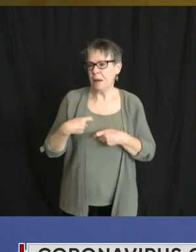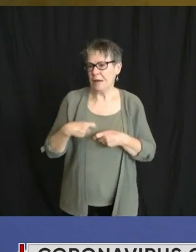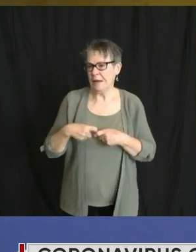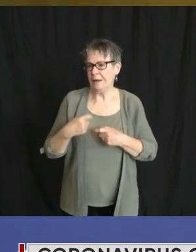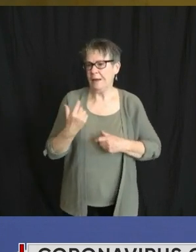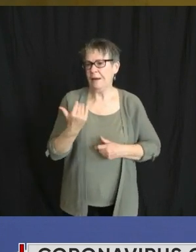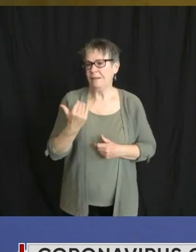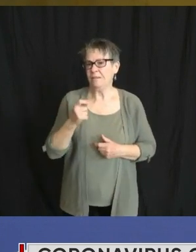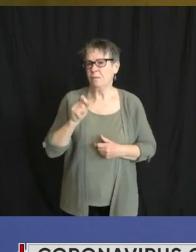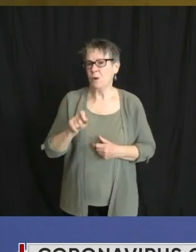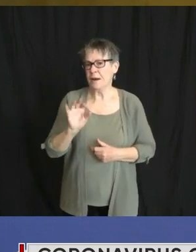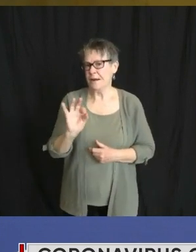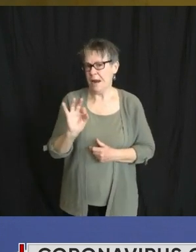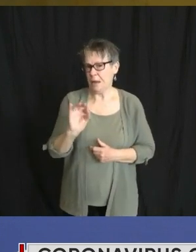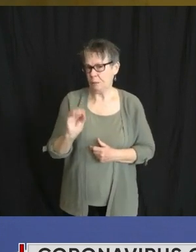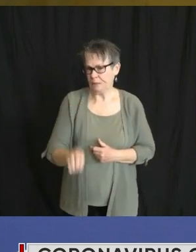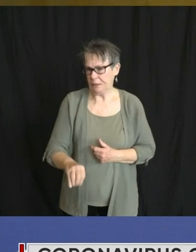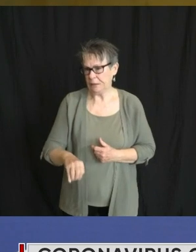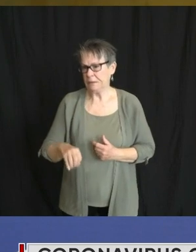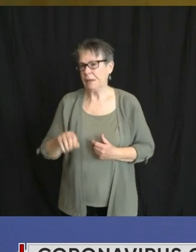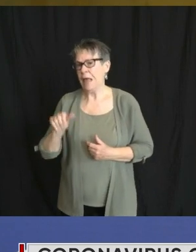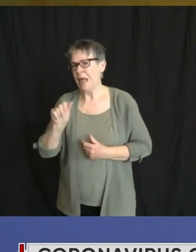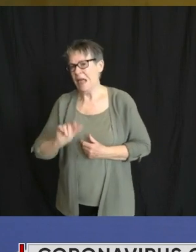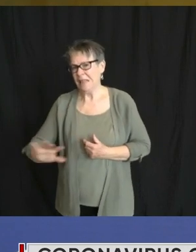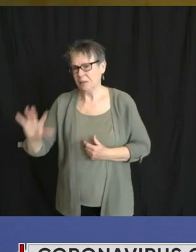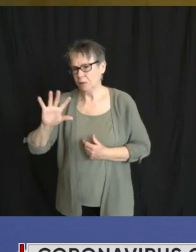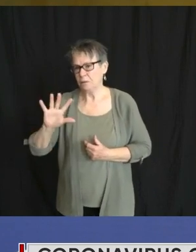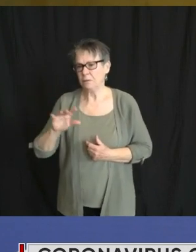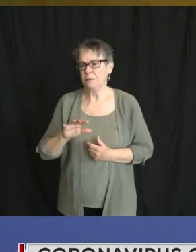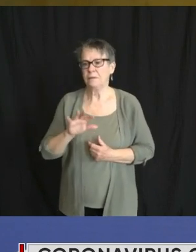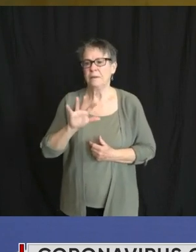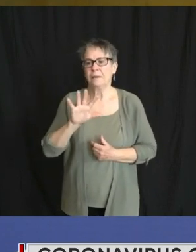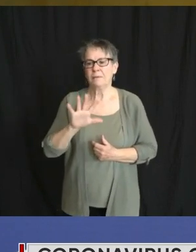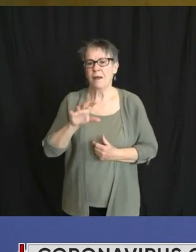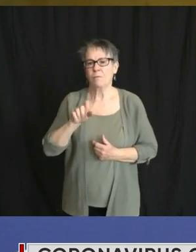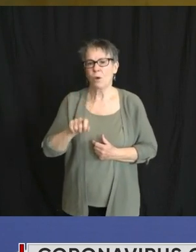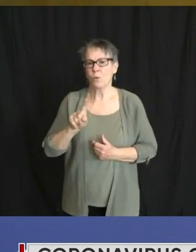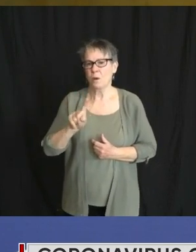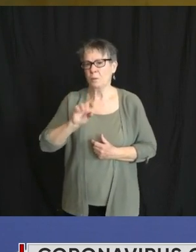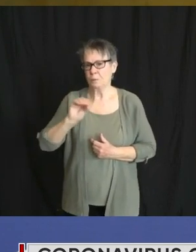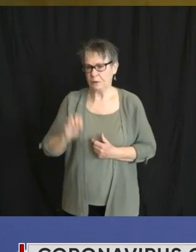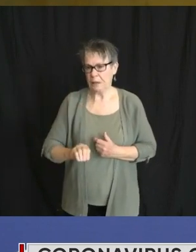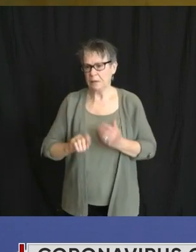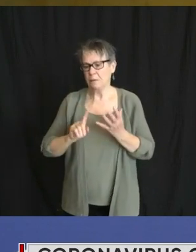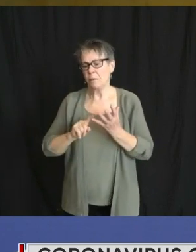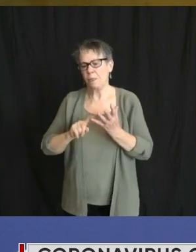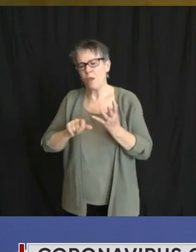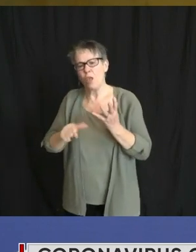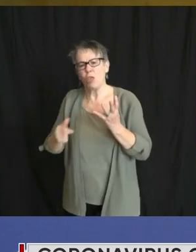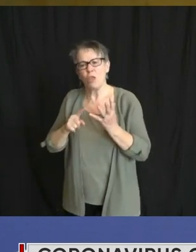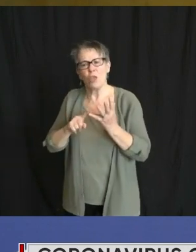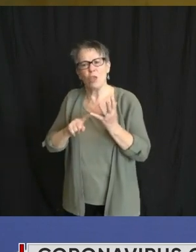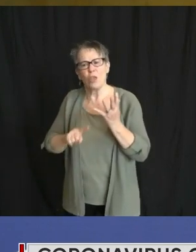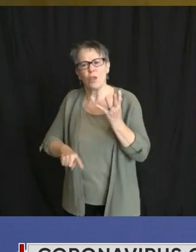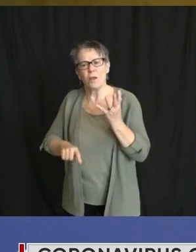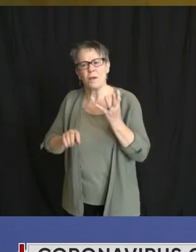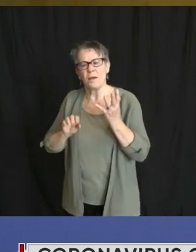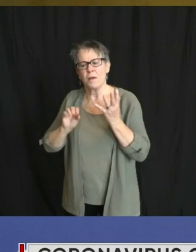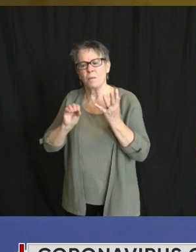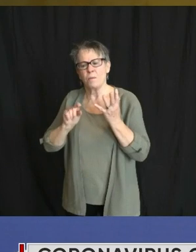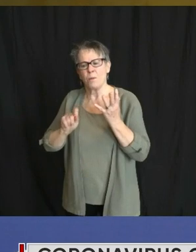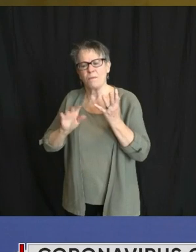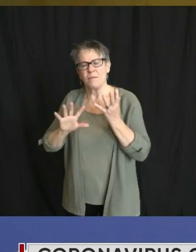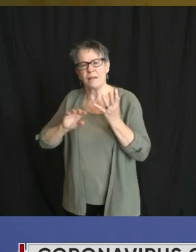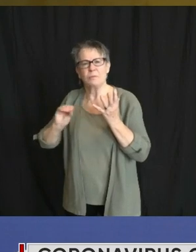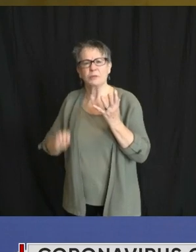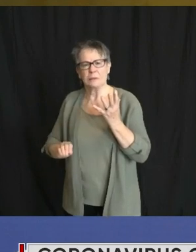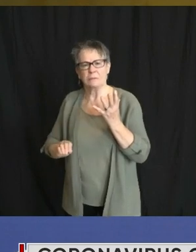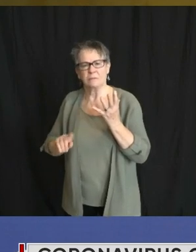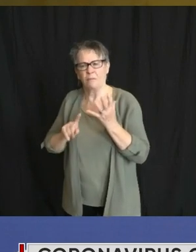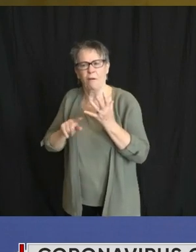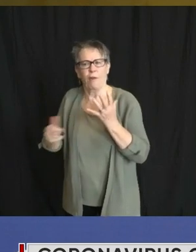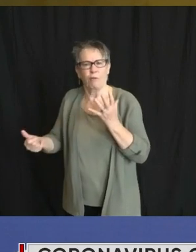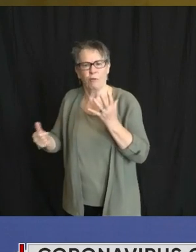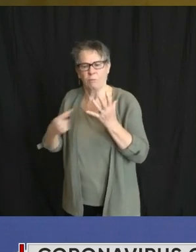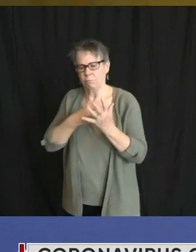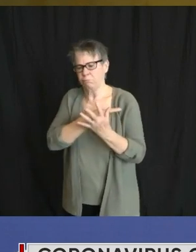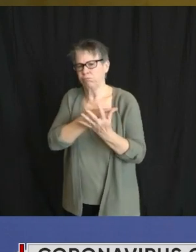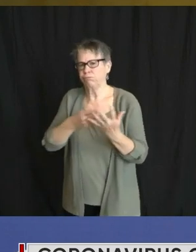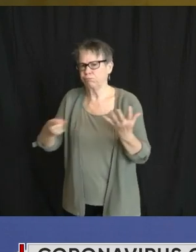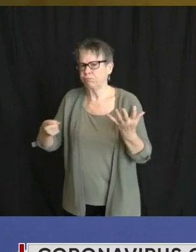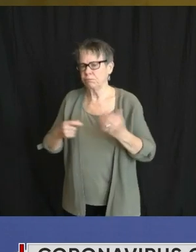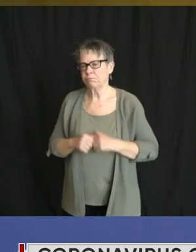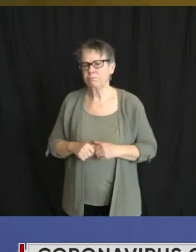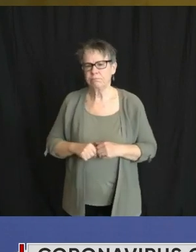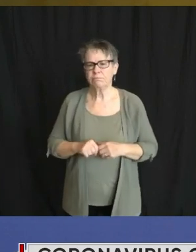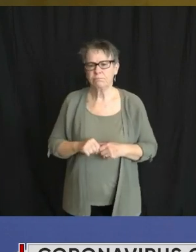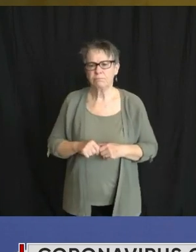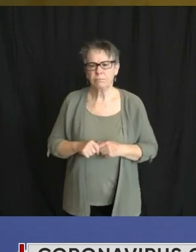HISPANIC, 16.9%.